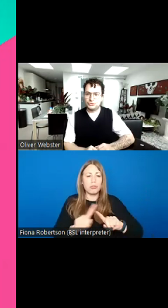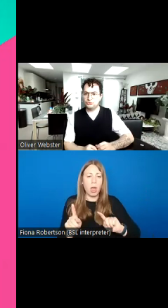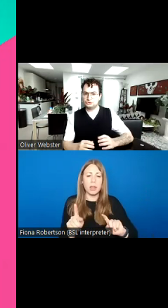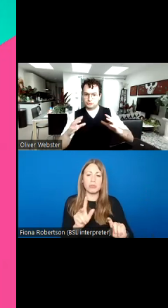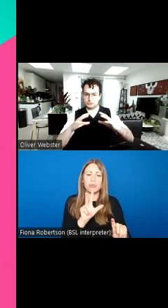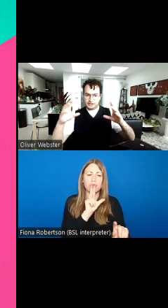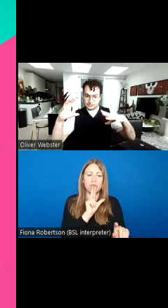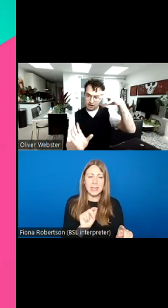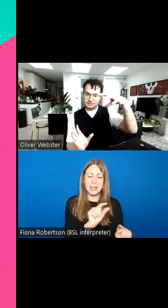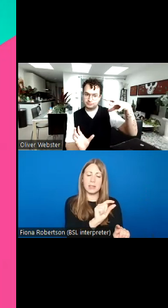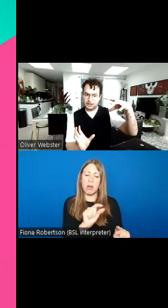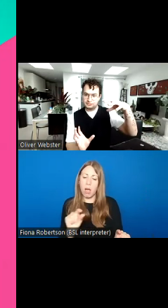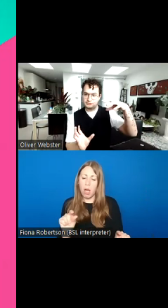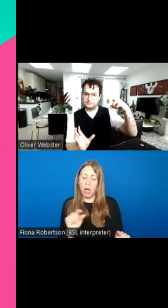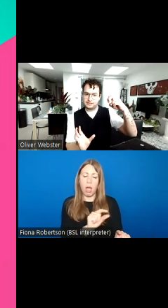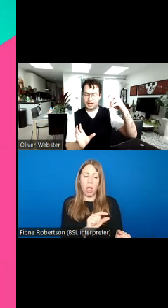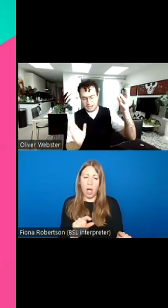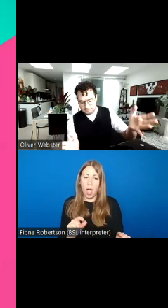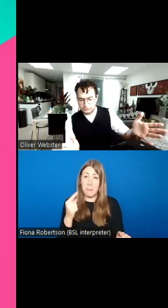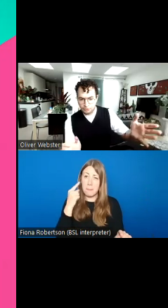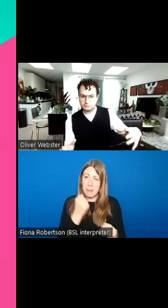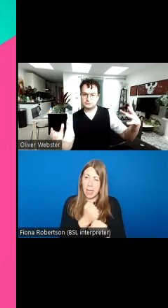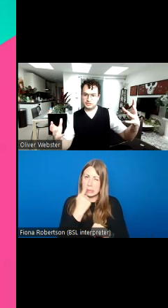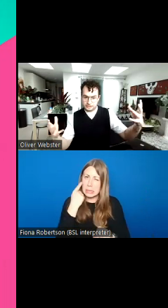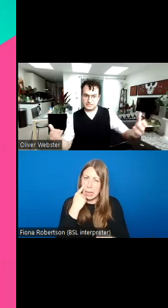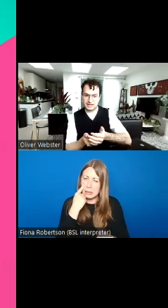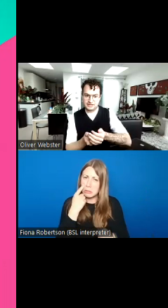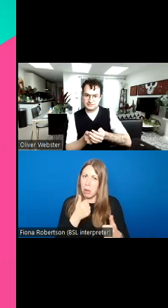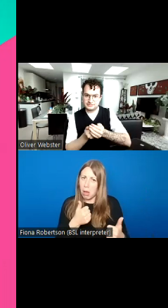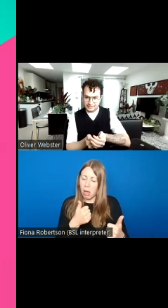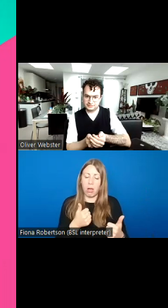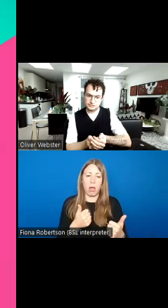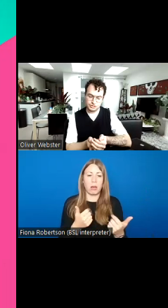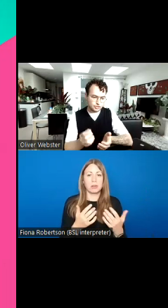You also want an entire subtitle to be as much as possible a contained sentence.